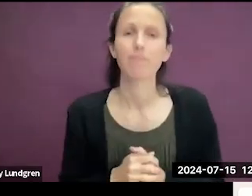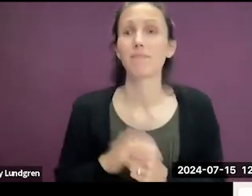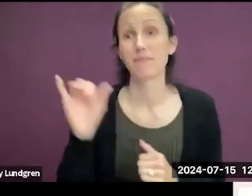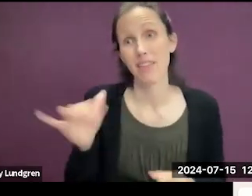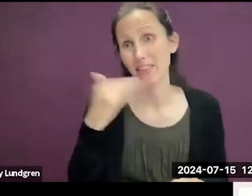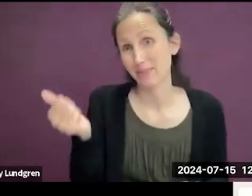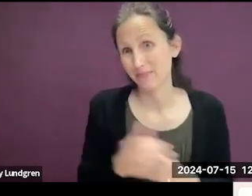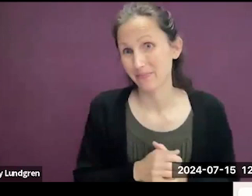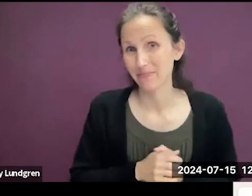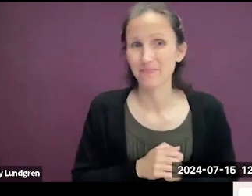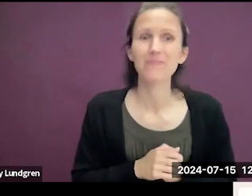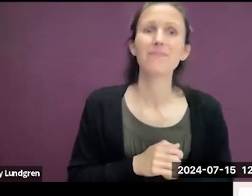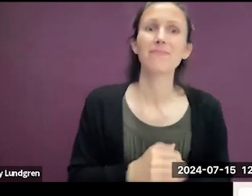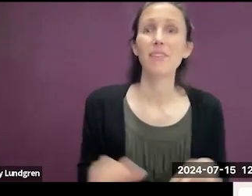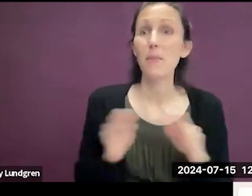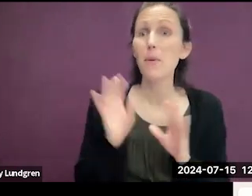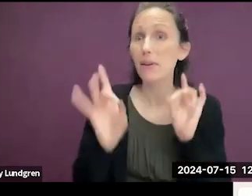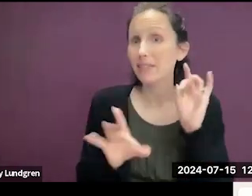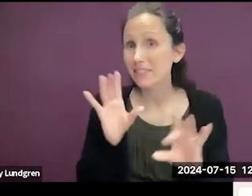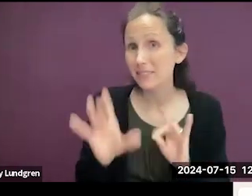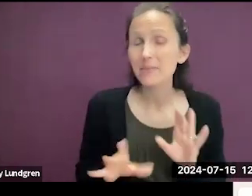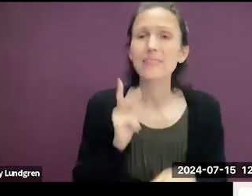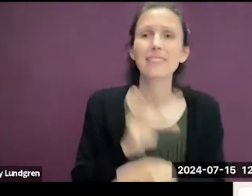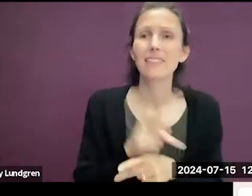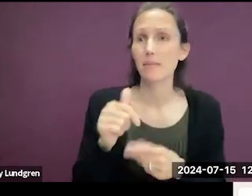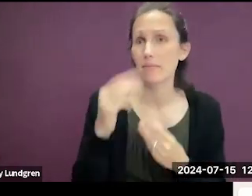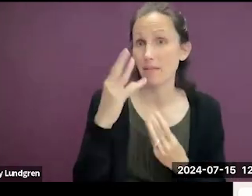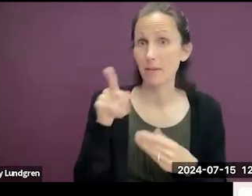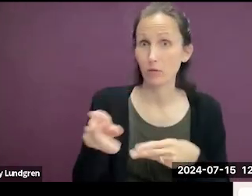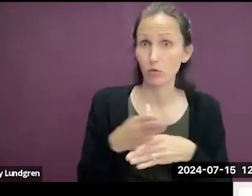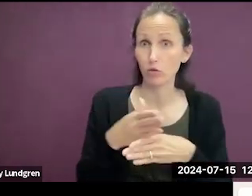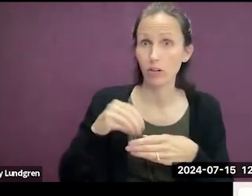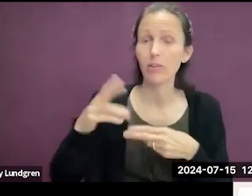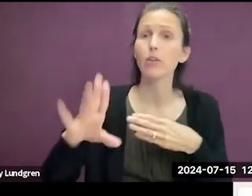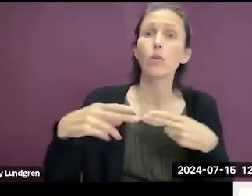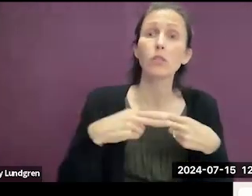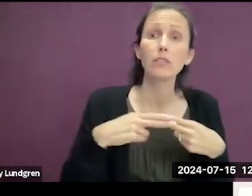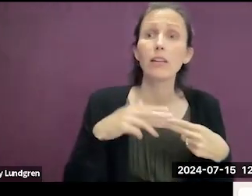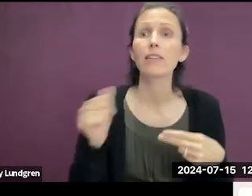Some more tips are to keep the information that you're sharing in your slides and your speech consistent.